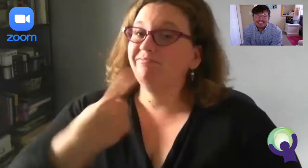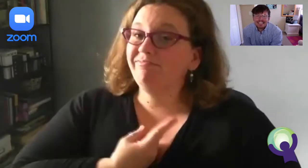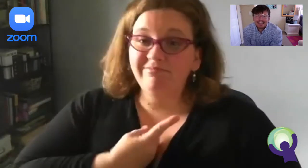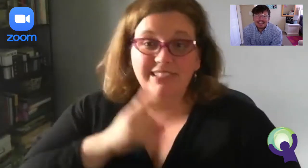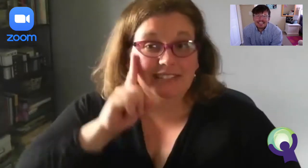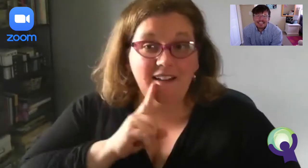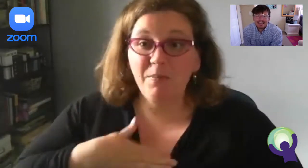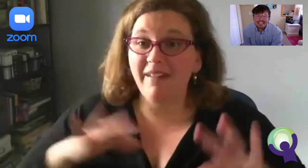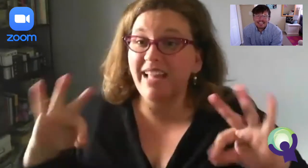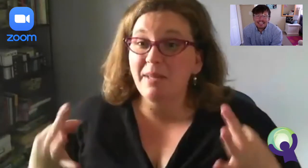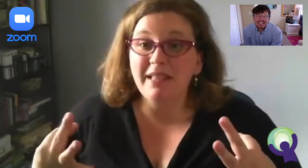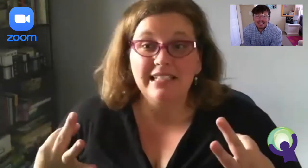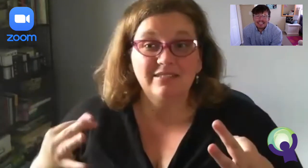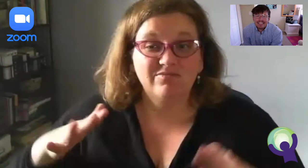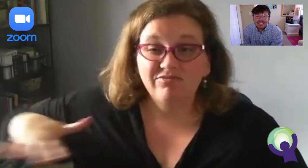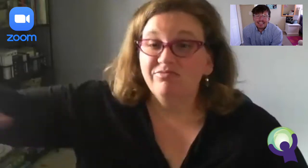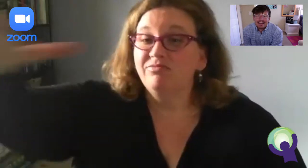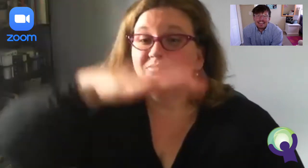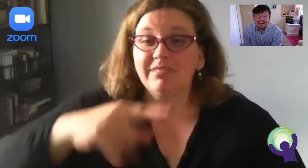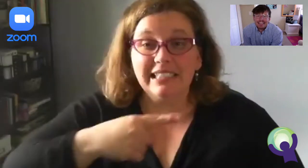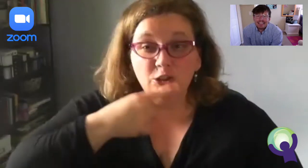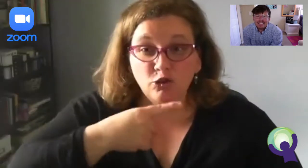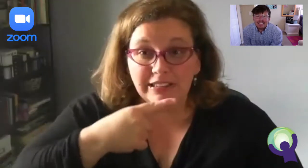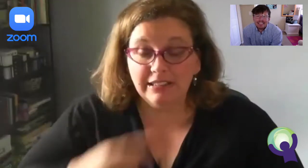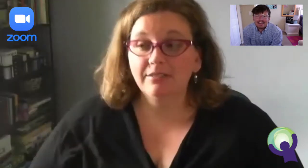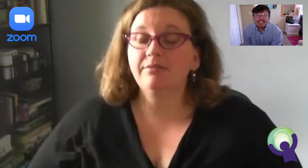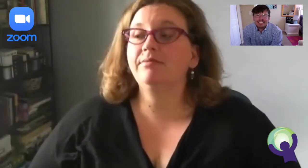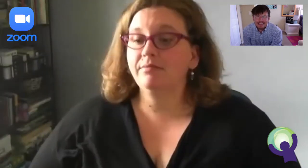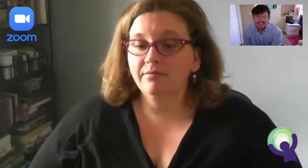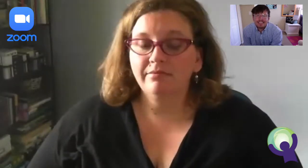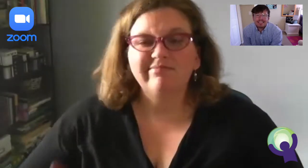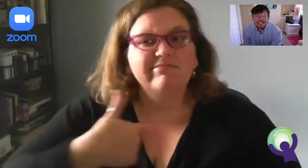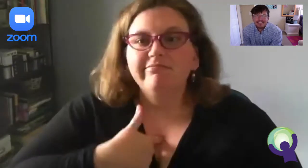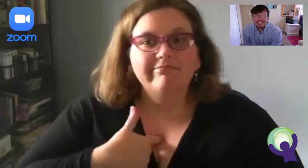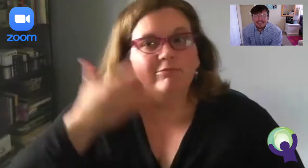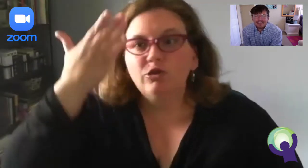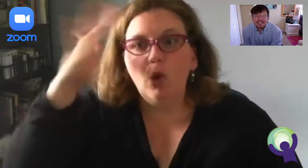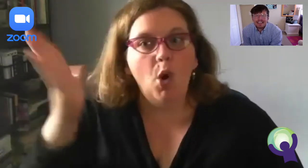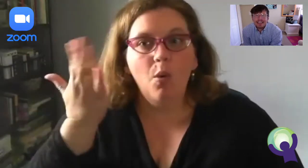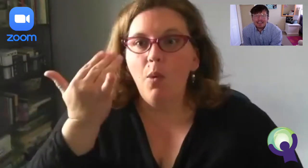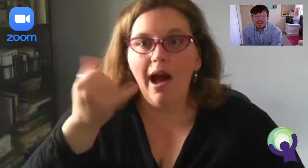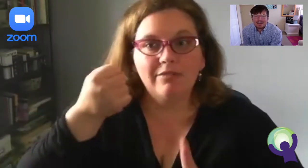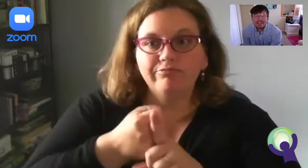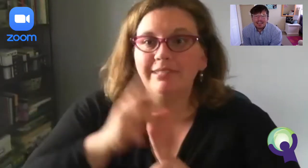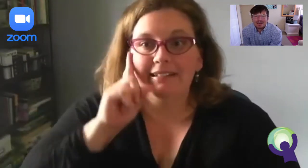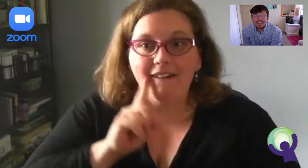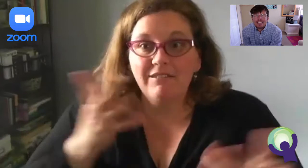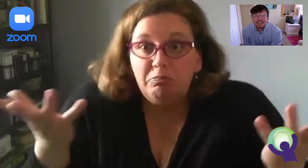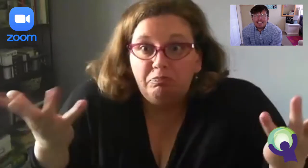and I was the only deaf person in my family. All of my other family members were hearing and